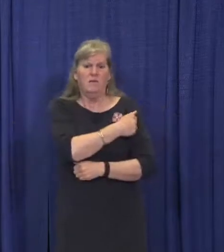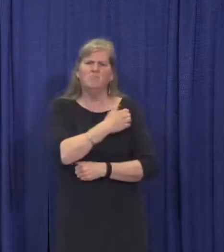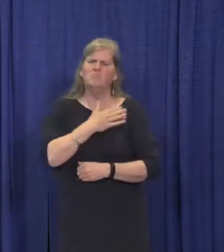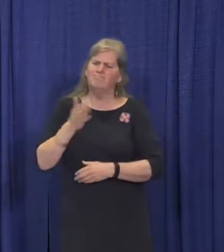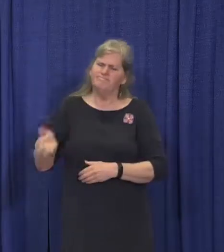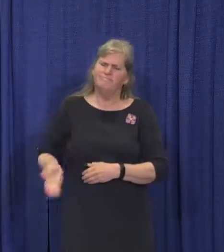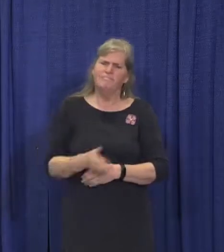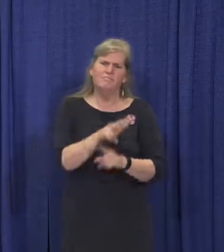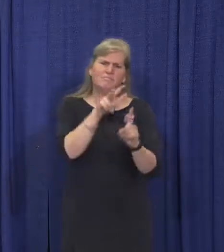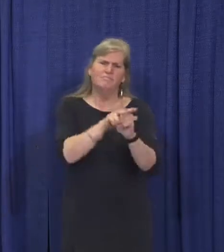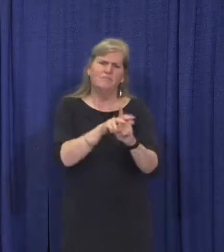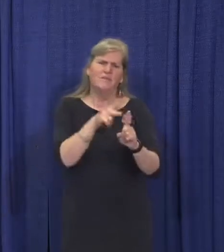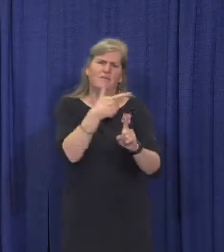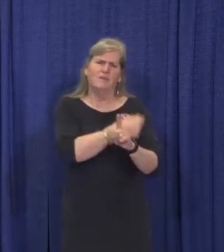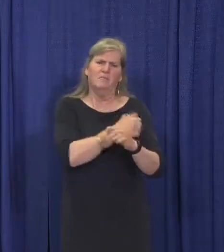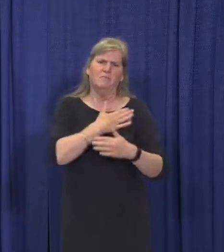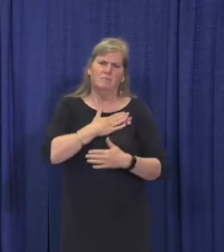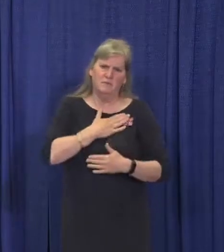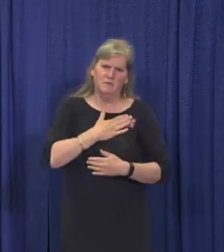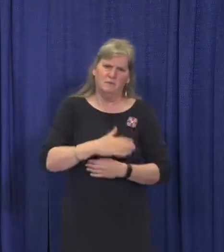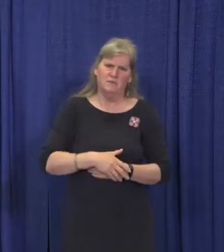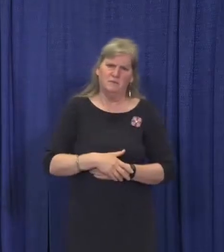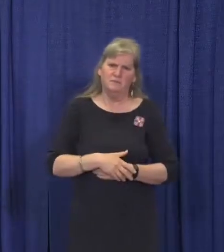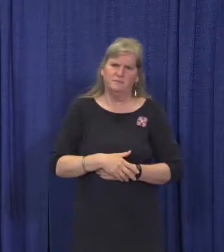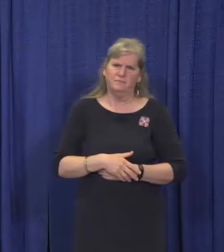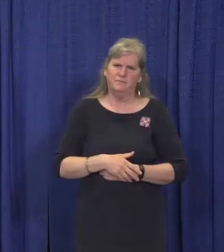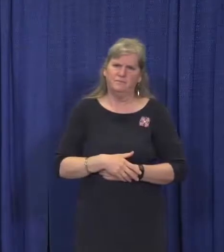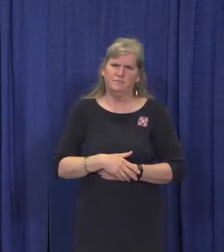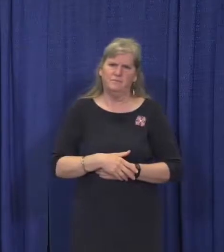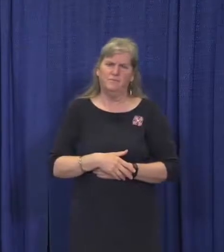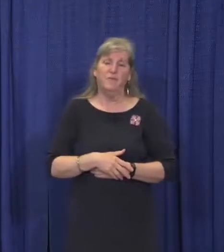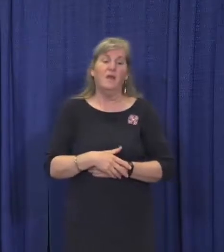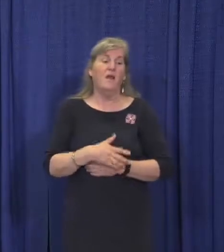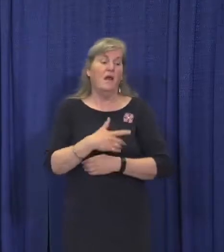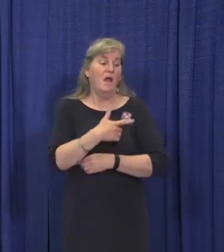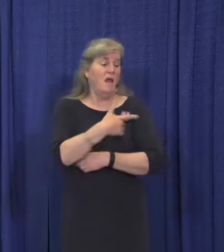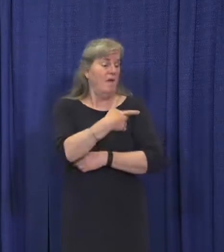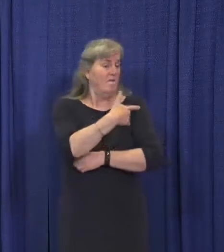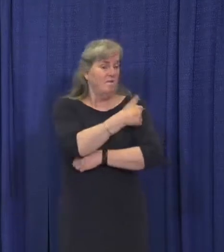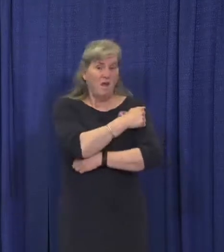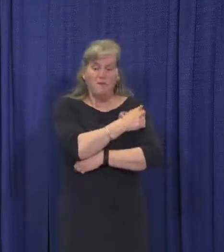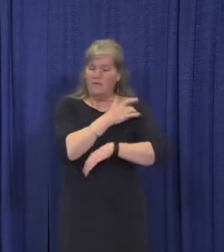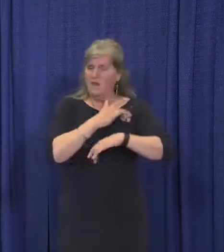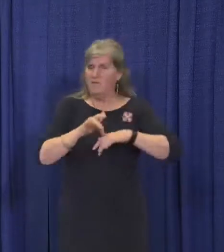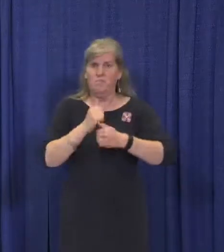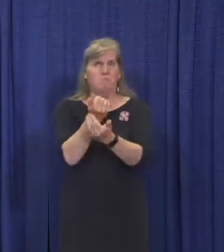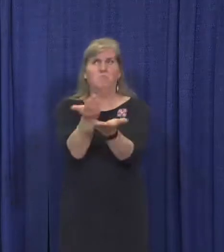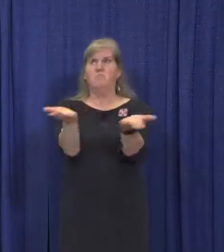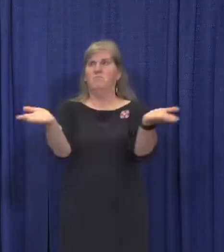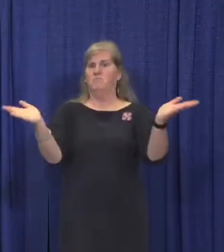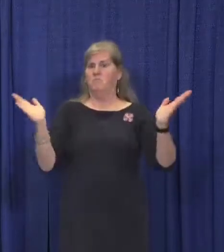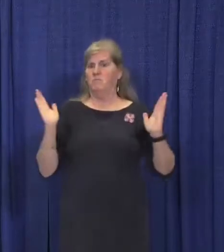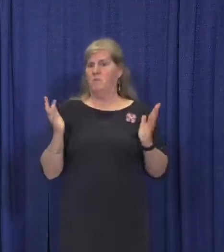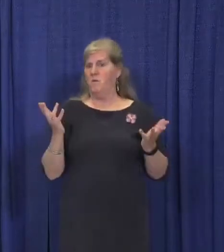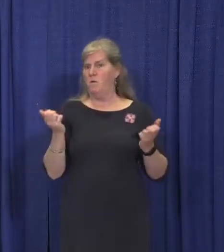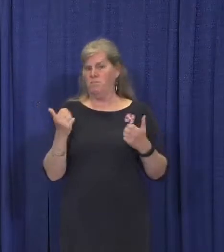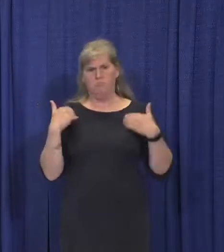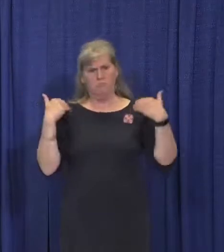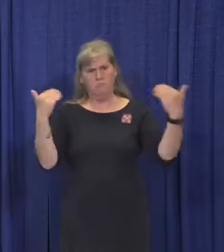need to make an appointment. We -- if we have enough action if you have any questions